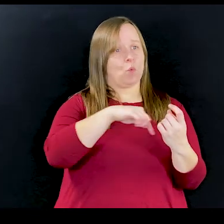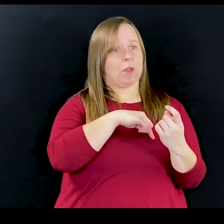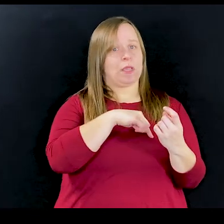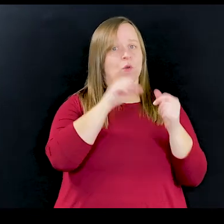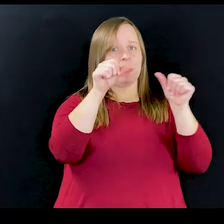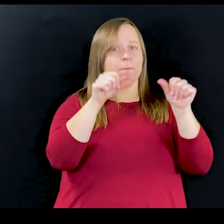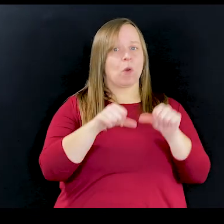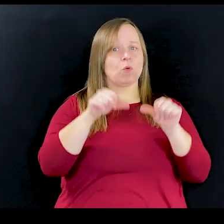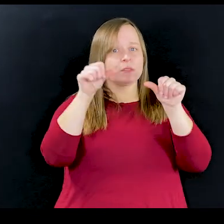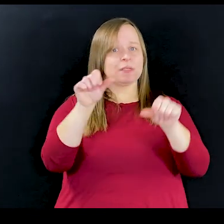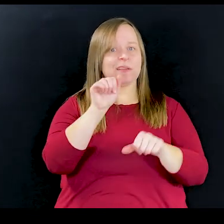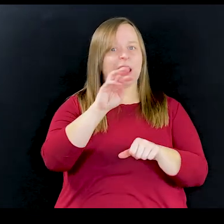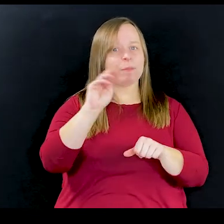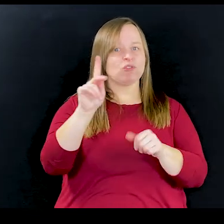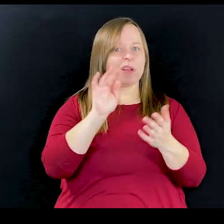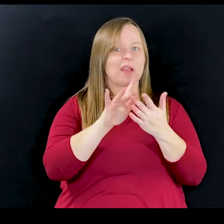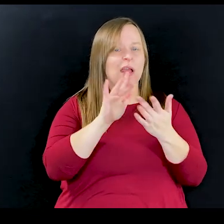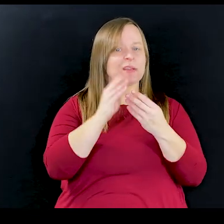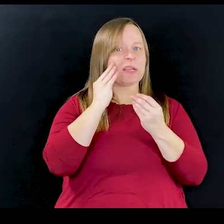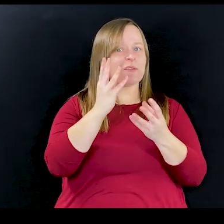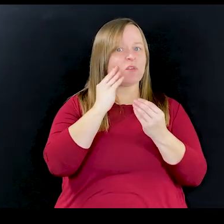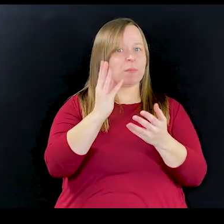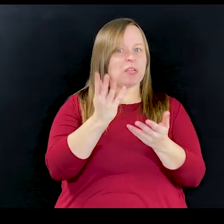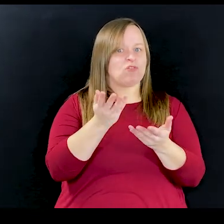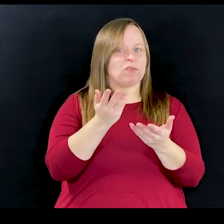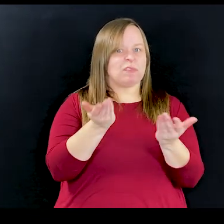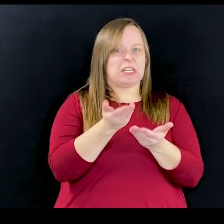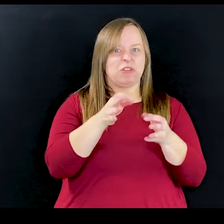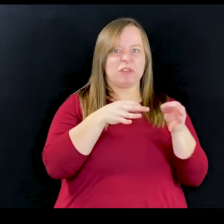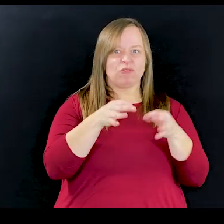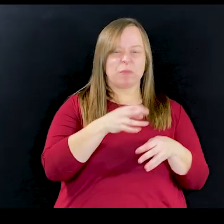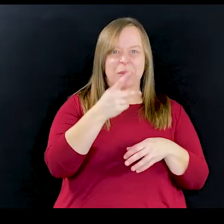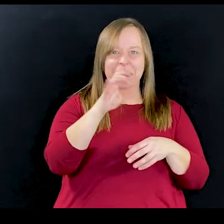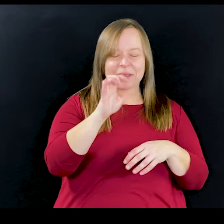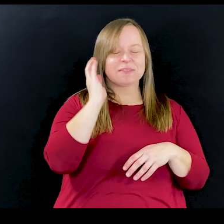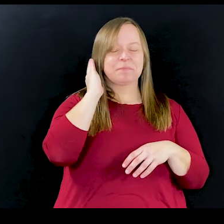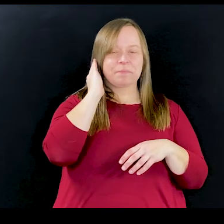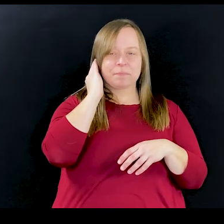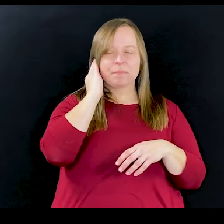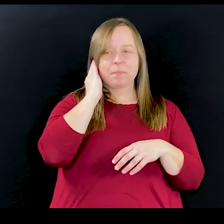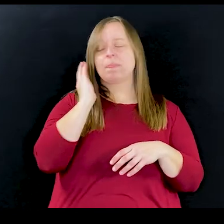will be posting the Amtrak contact information in our description as well.